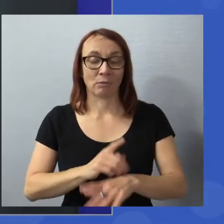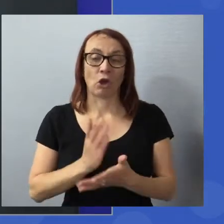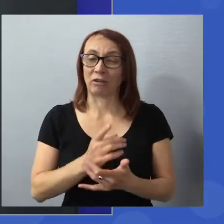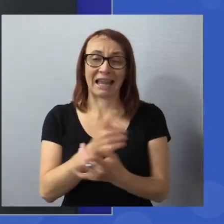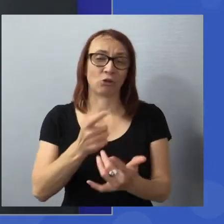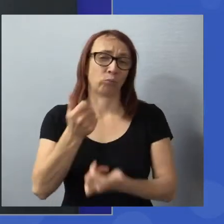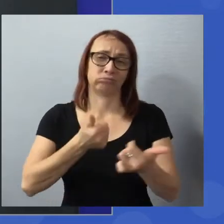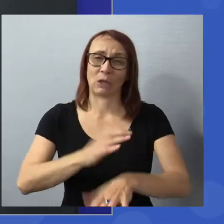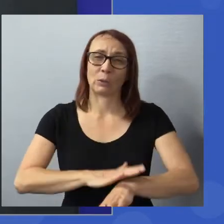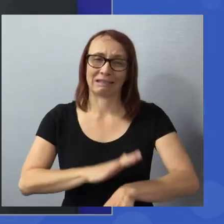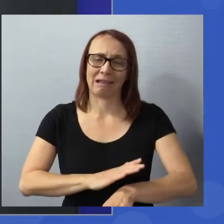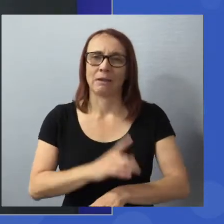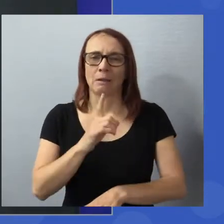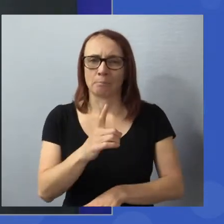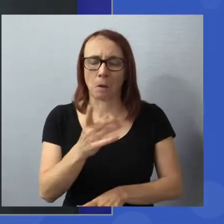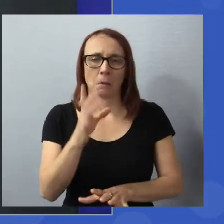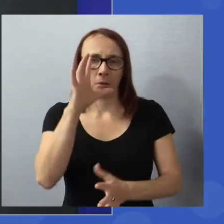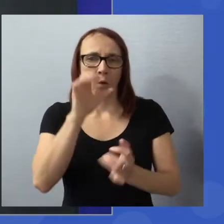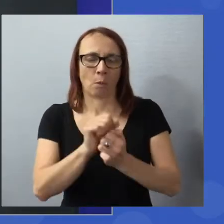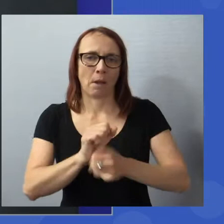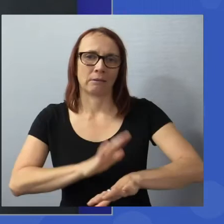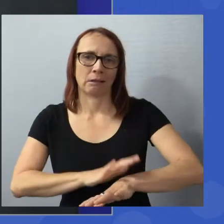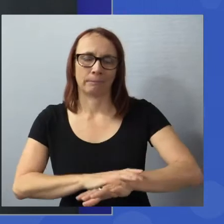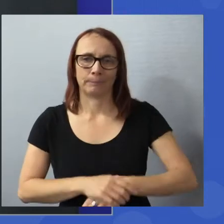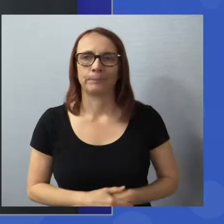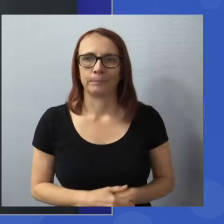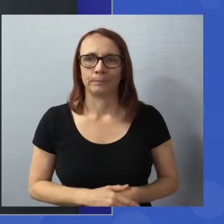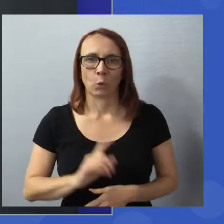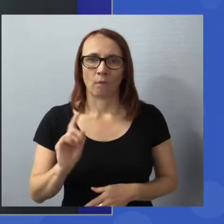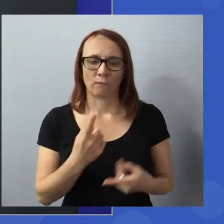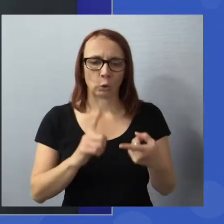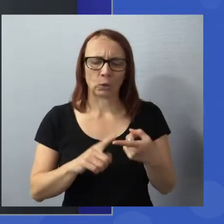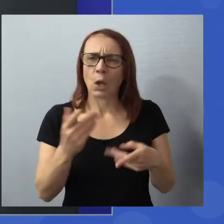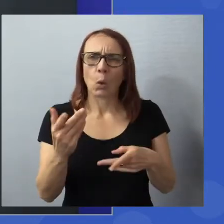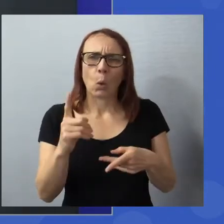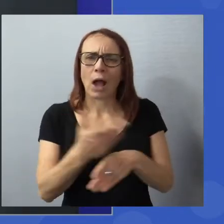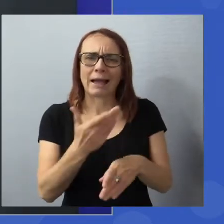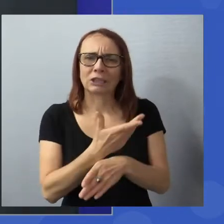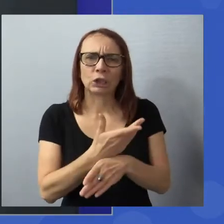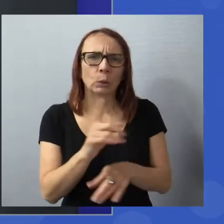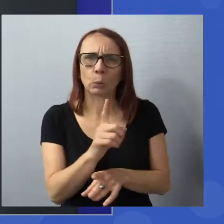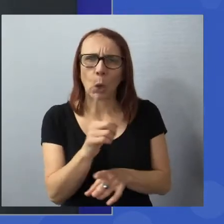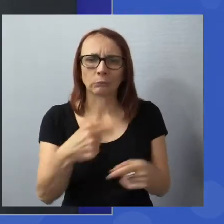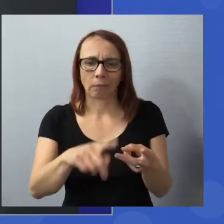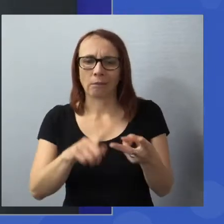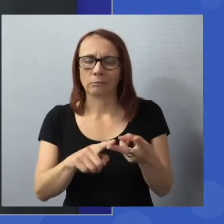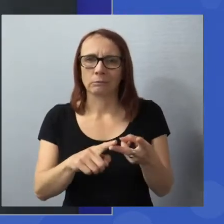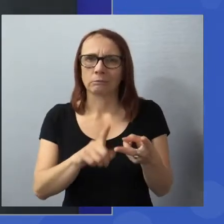too worried about that but please just start by showing what your priority area of action is because that will make it clearer for everyone else you have